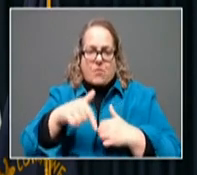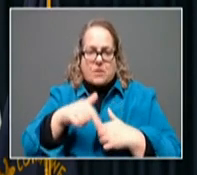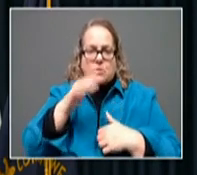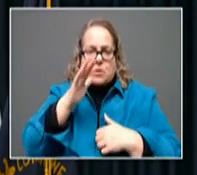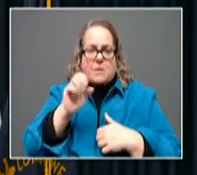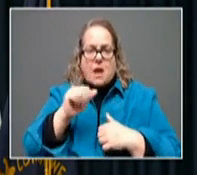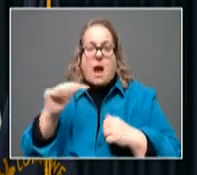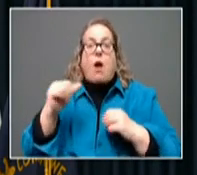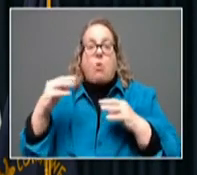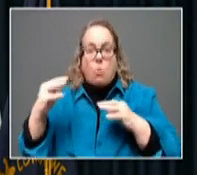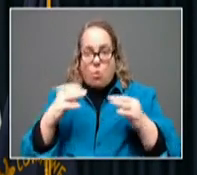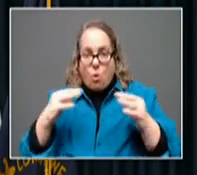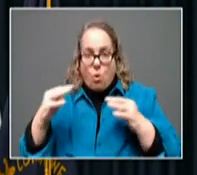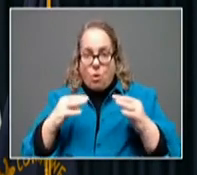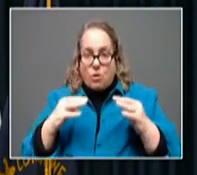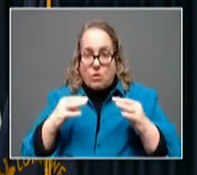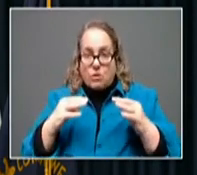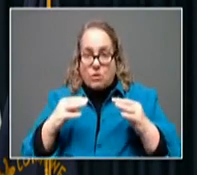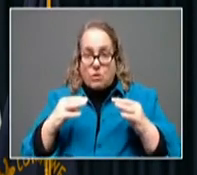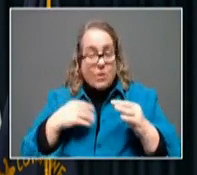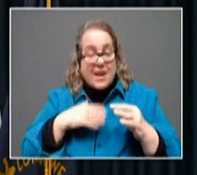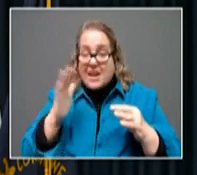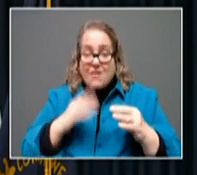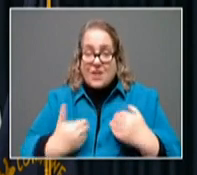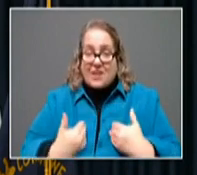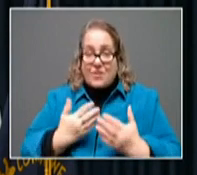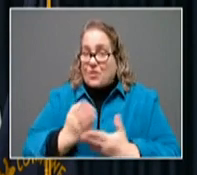us had lived through before. So we didn't know. But I would have talked